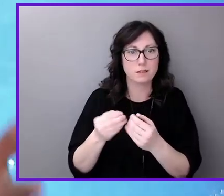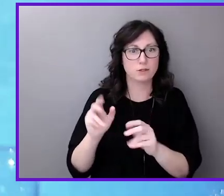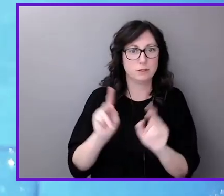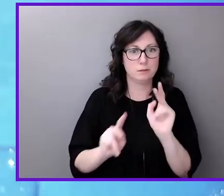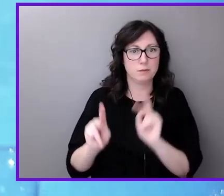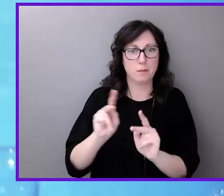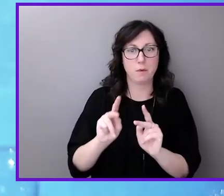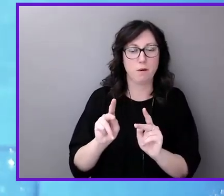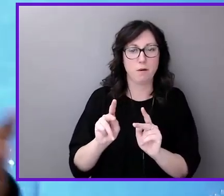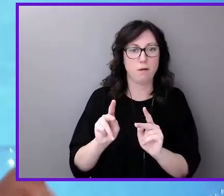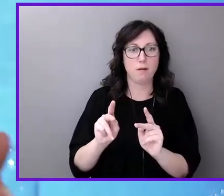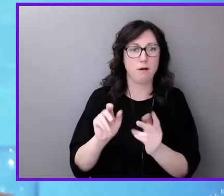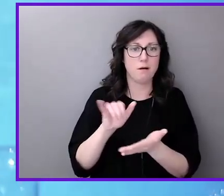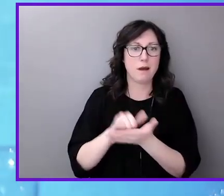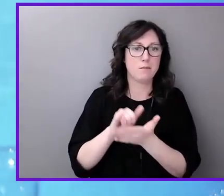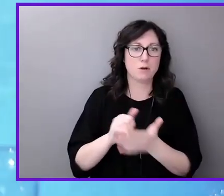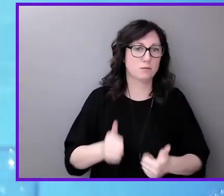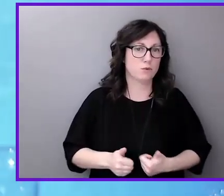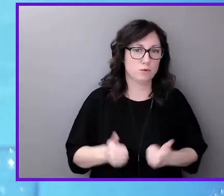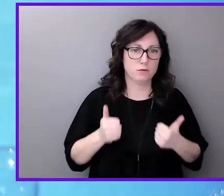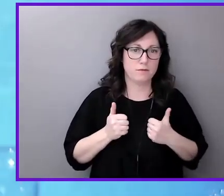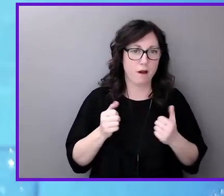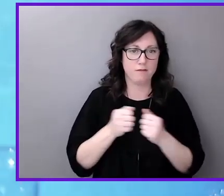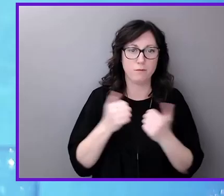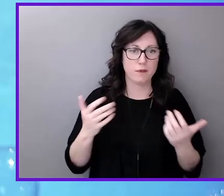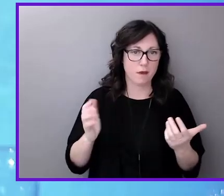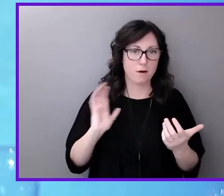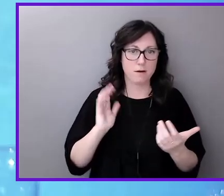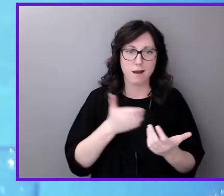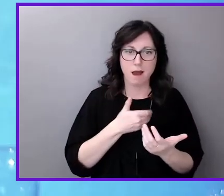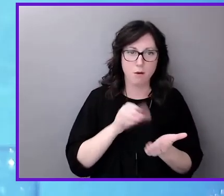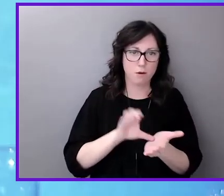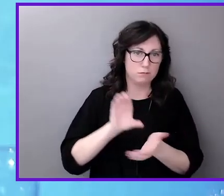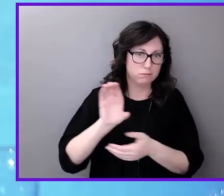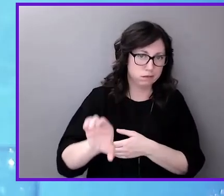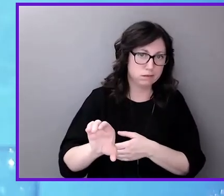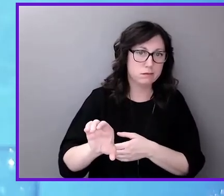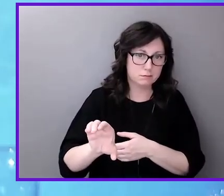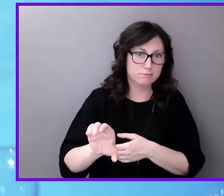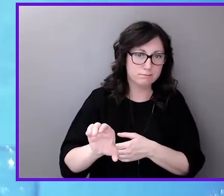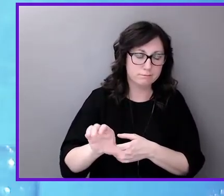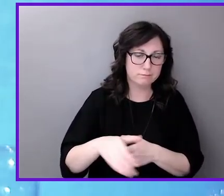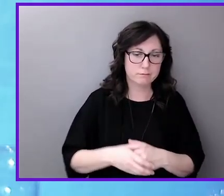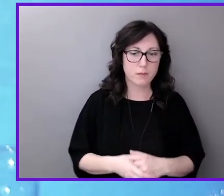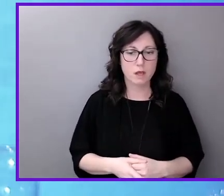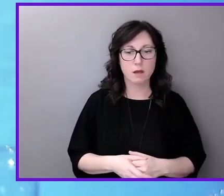have survived the pandemic without that specific support. Now that the pandemic is over,